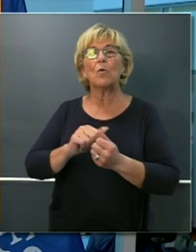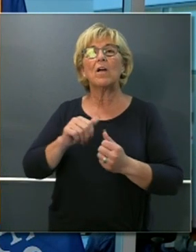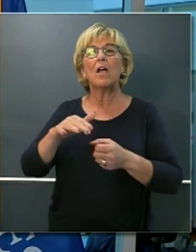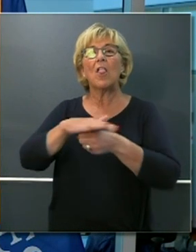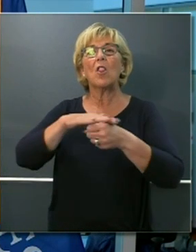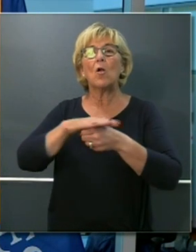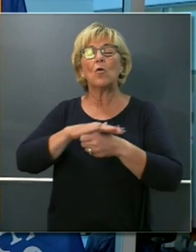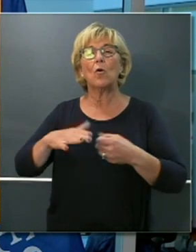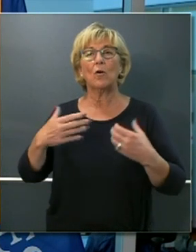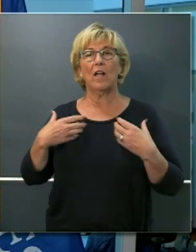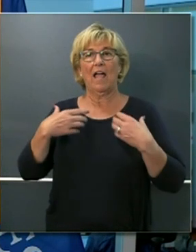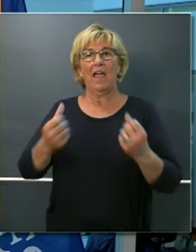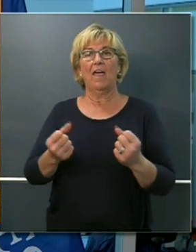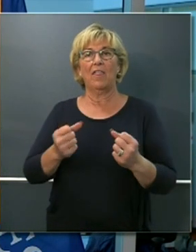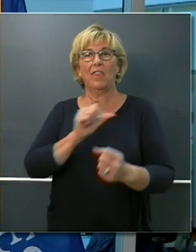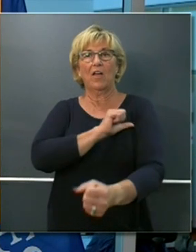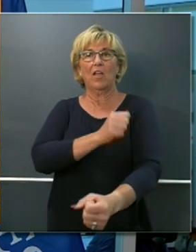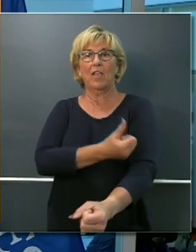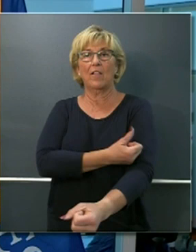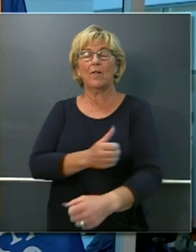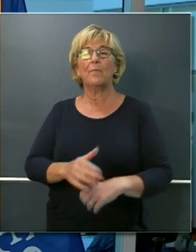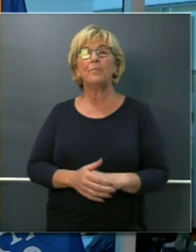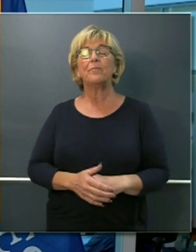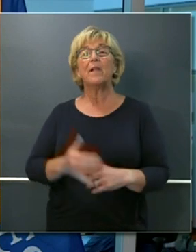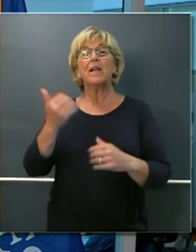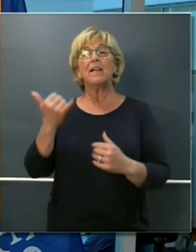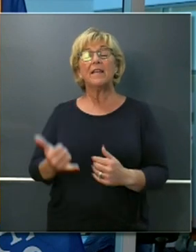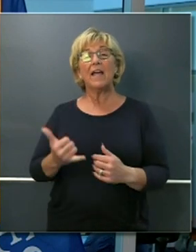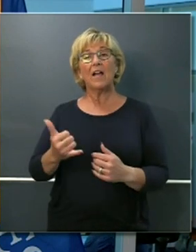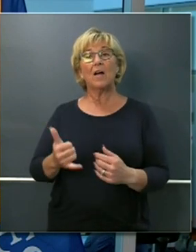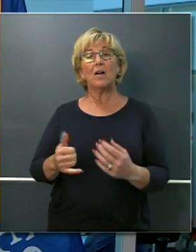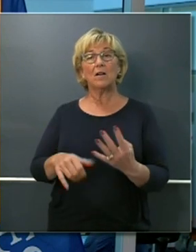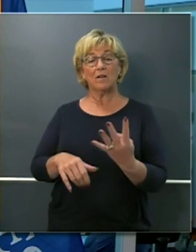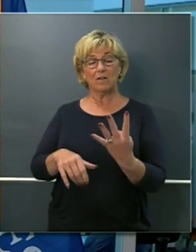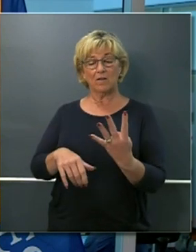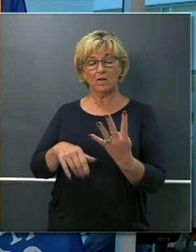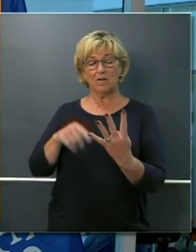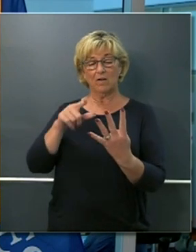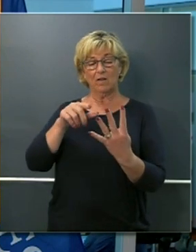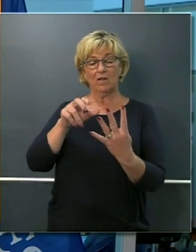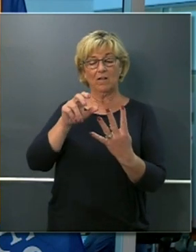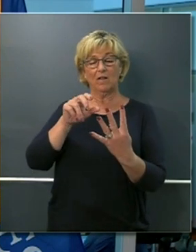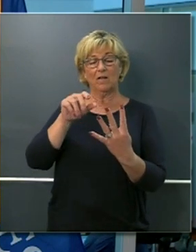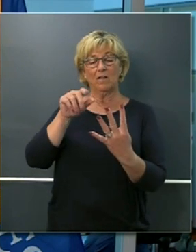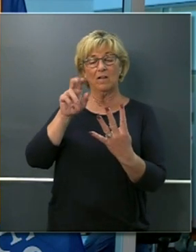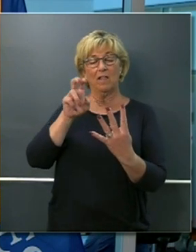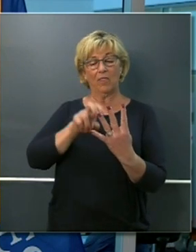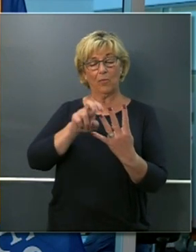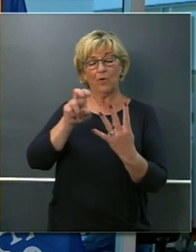TRANSMISSION HAVE OCCURRED IN A WAY THAT IS SAFE WILL BE WORKING CLOSELY WITH GOVERNMENT CONSULTING FOR THAT.